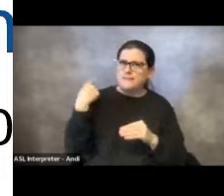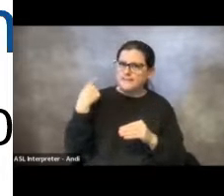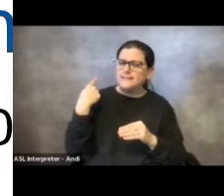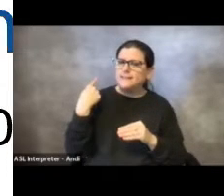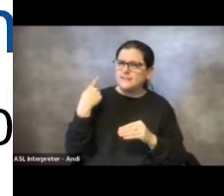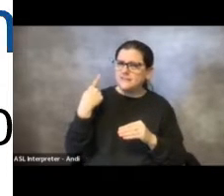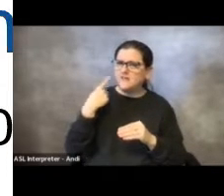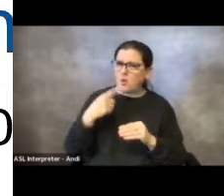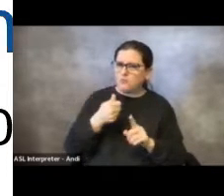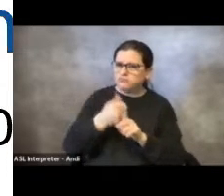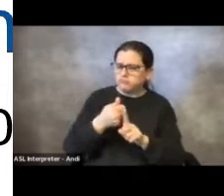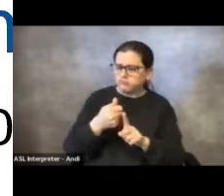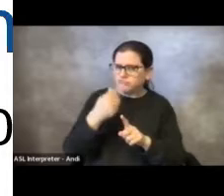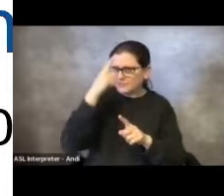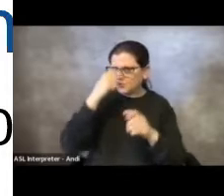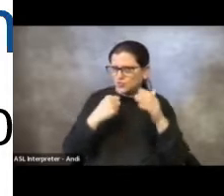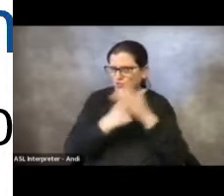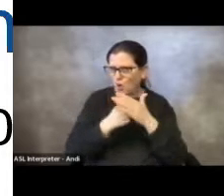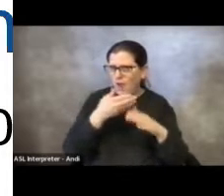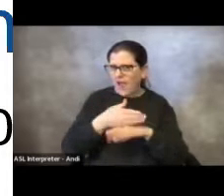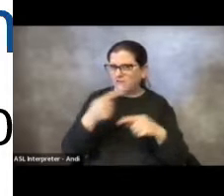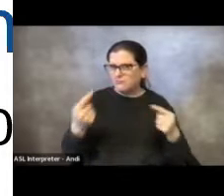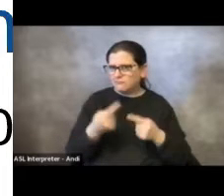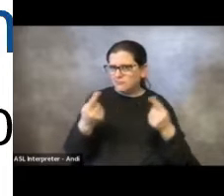stroke, after injury. Next